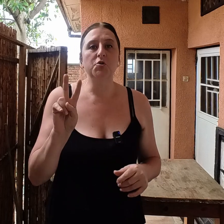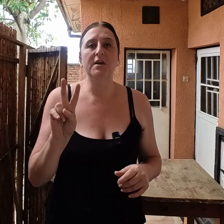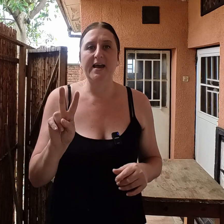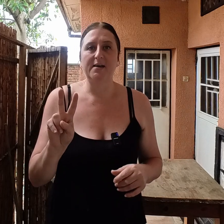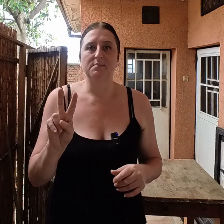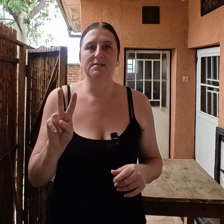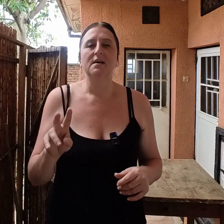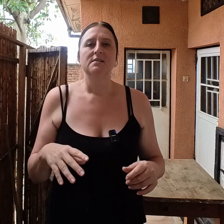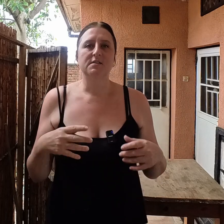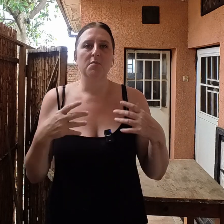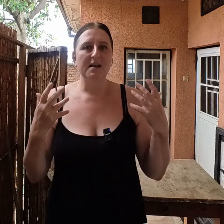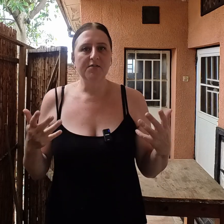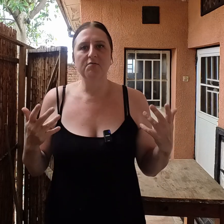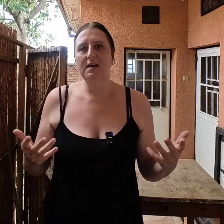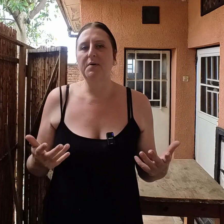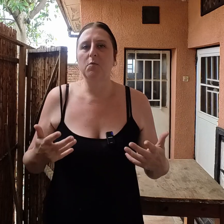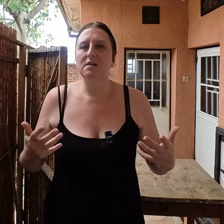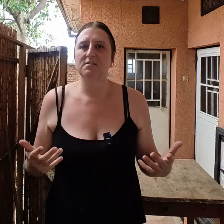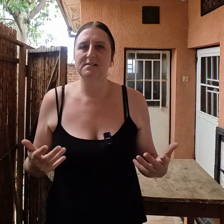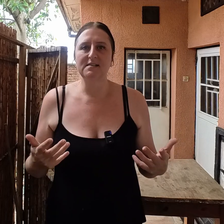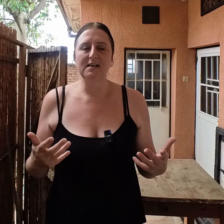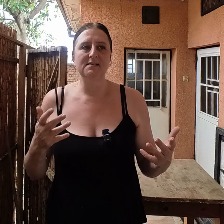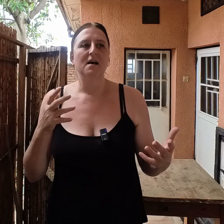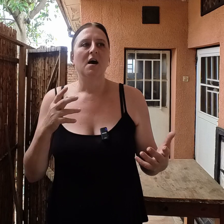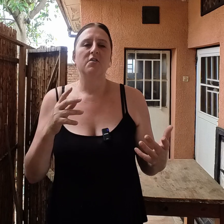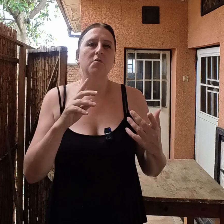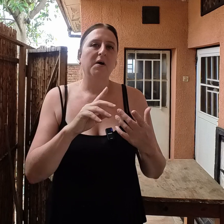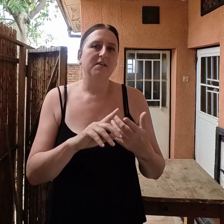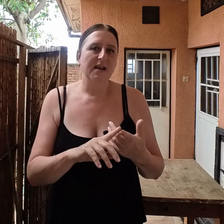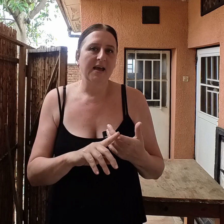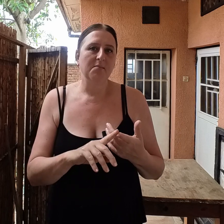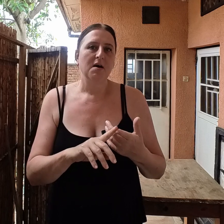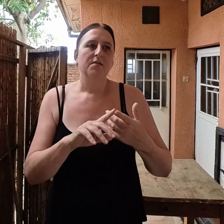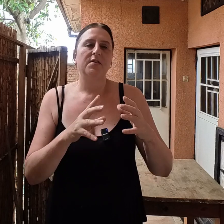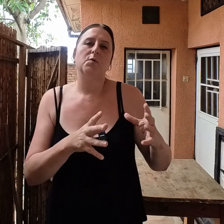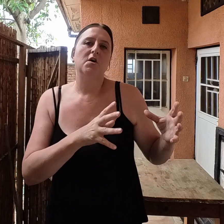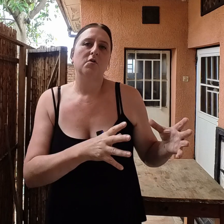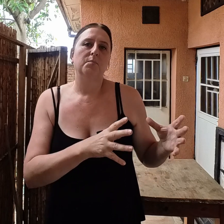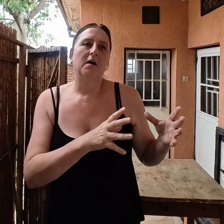two names. Many of the really big, well-known cities are known by the name that they were known